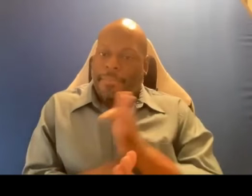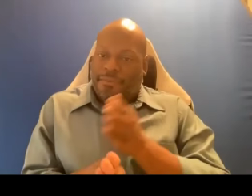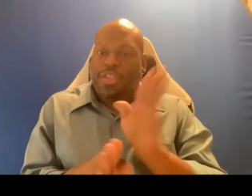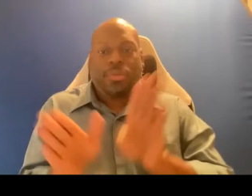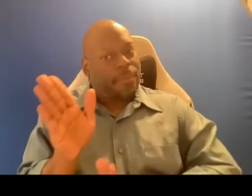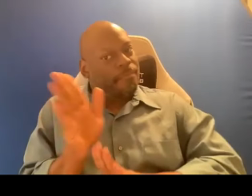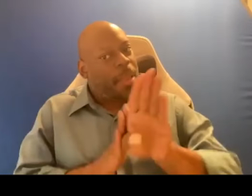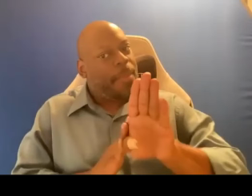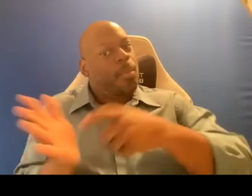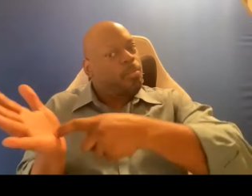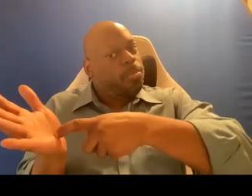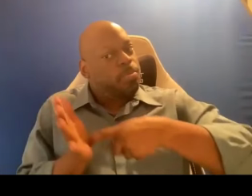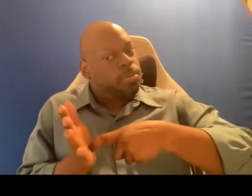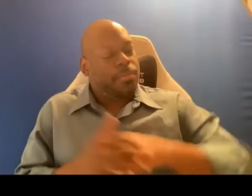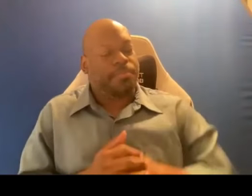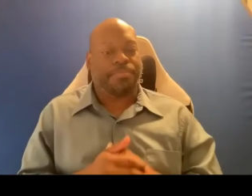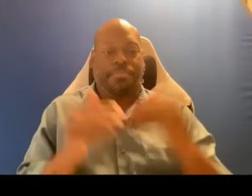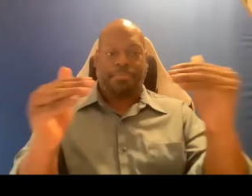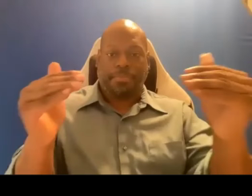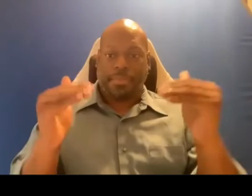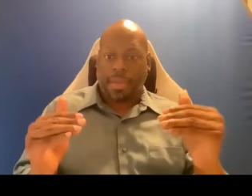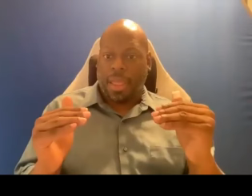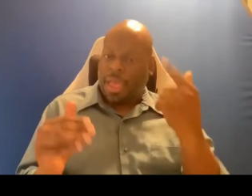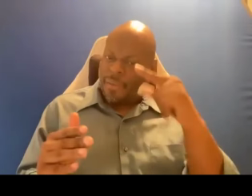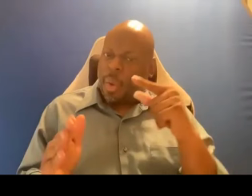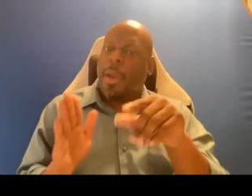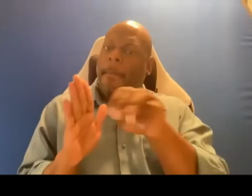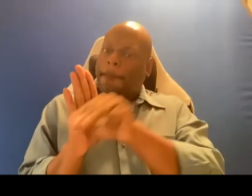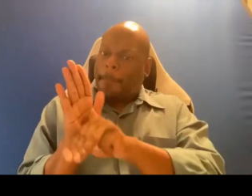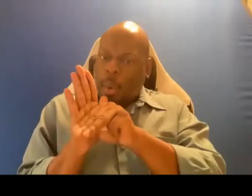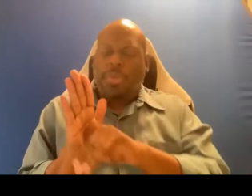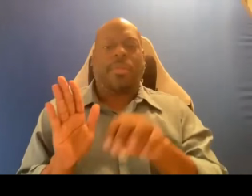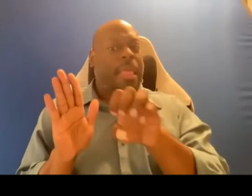In the "morals and ethics" row, you will see that all individuals working in any of these